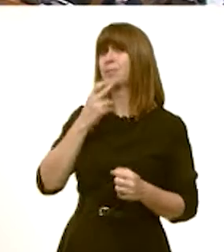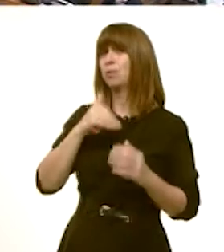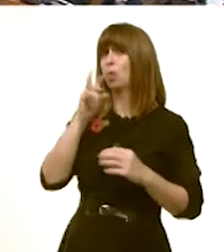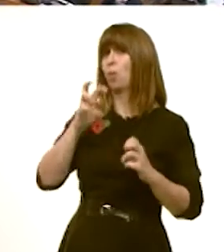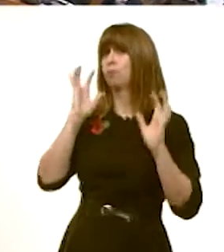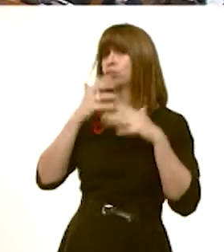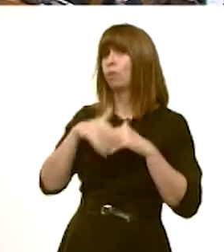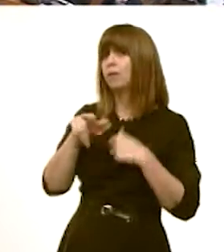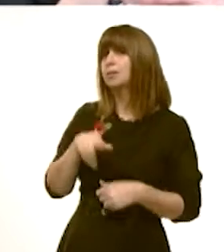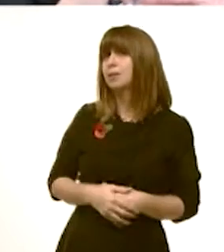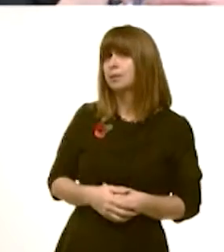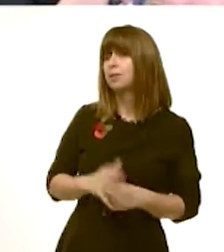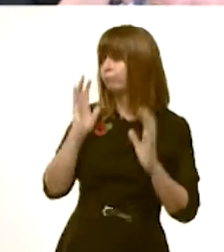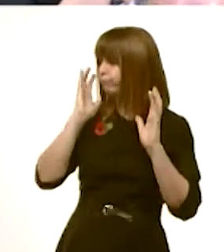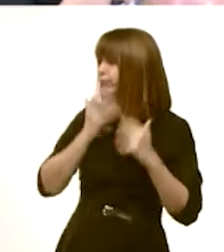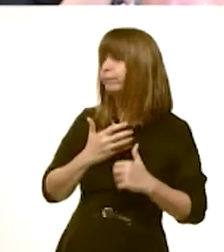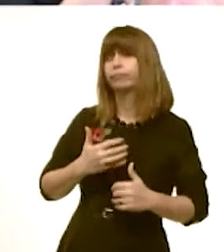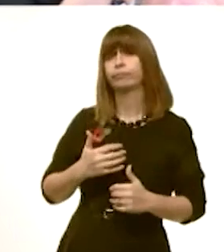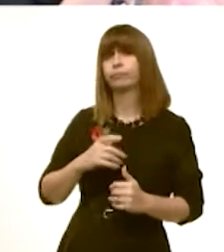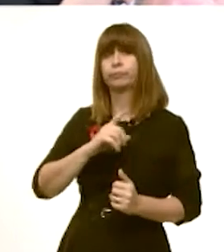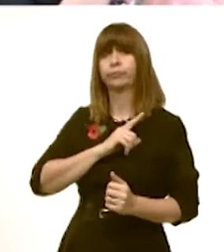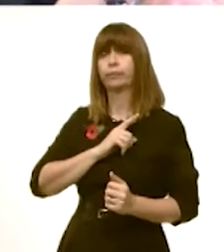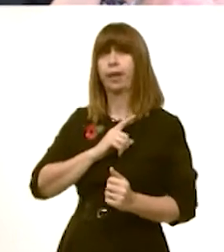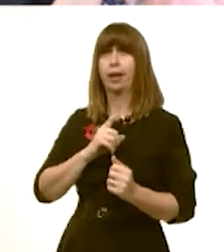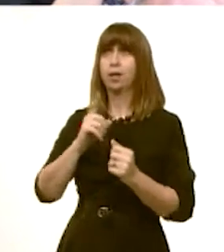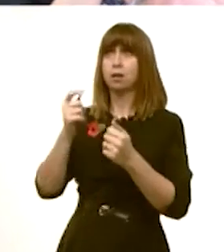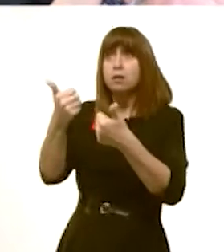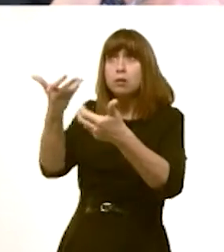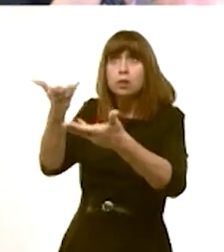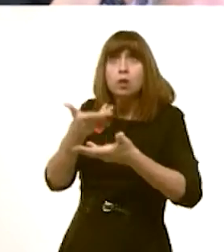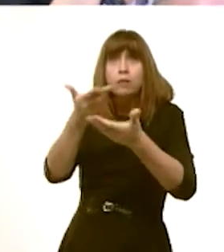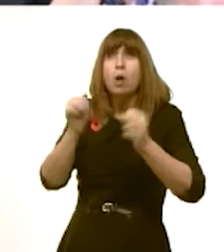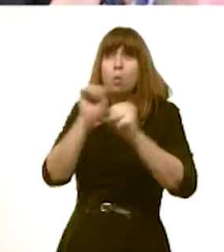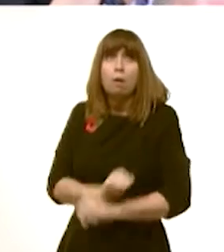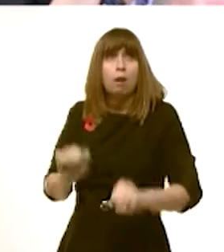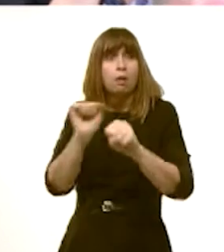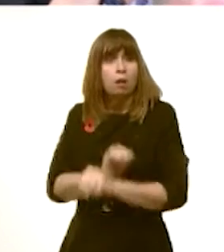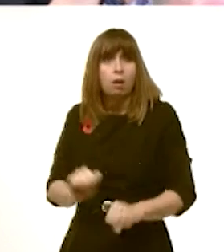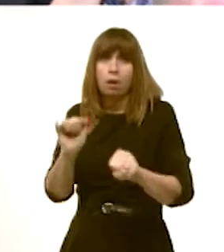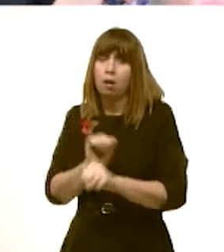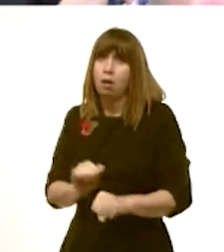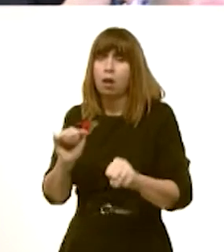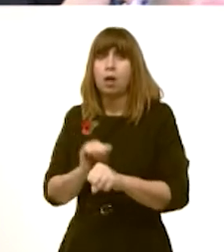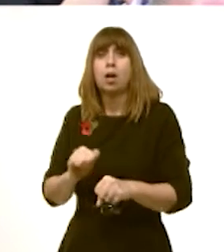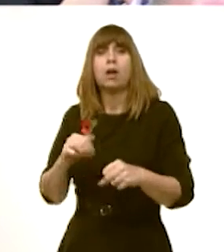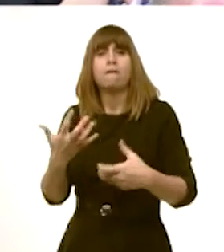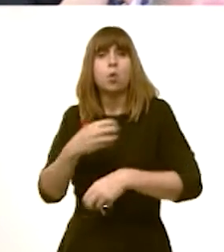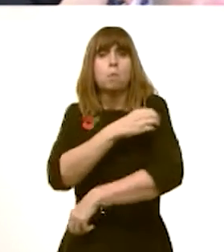particularly in terms of the performance of services in relation to waiting times for, particularly, orthopaedics and some other services.